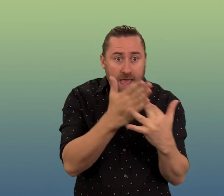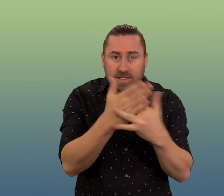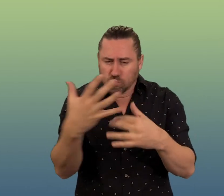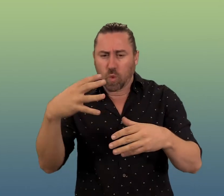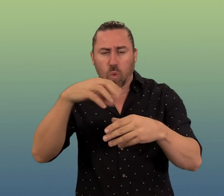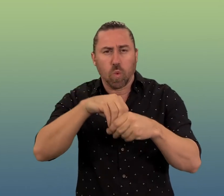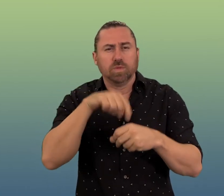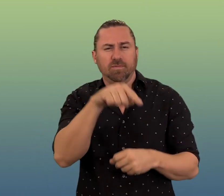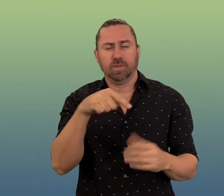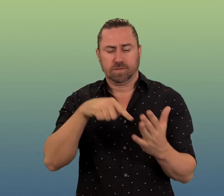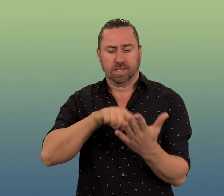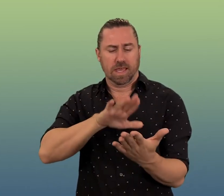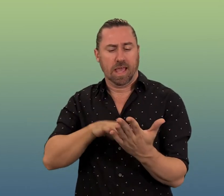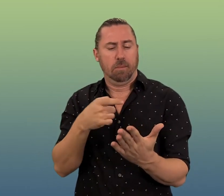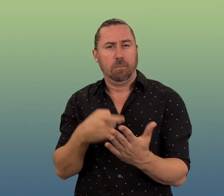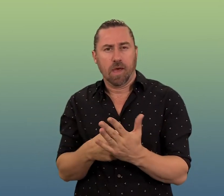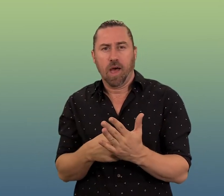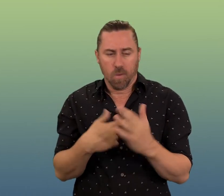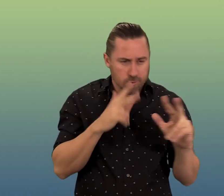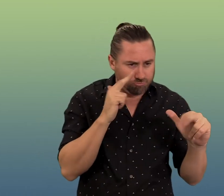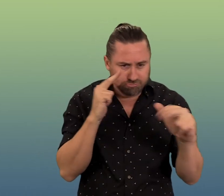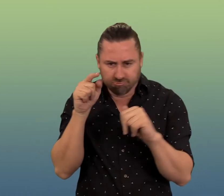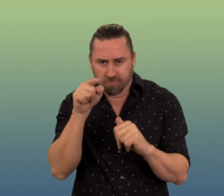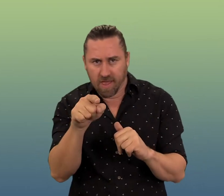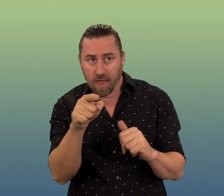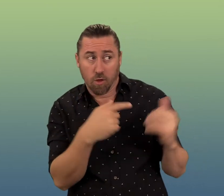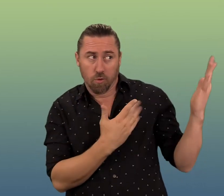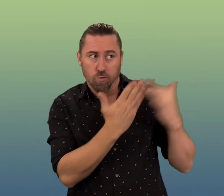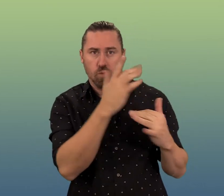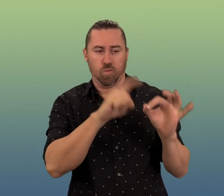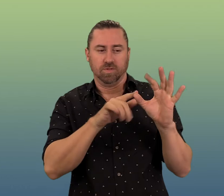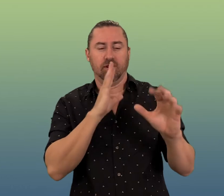is a key initiative through which TMR is supporting Queensland Government's